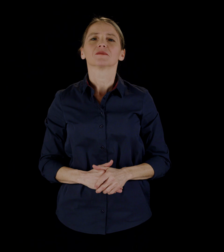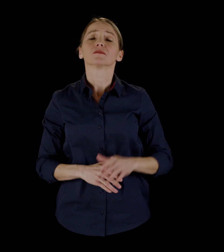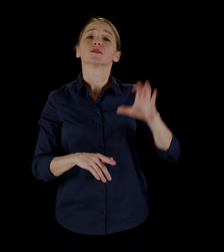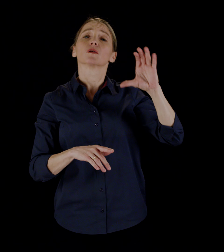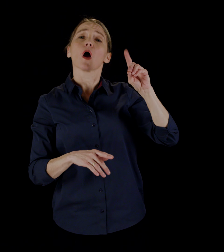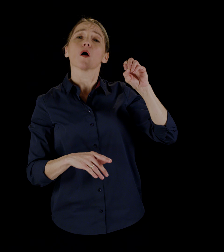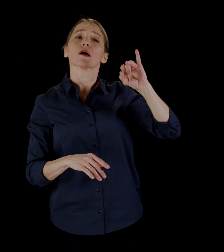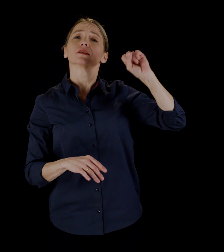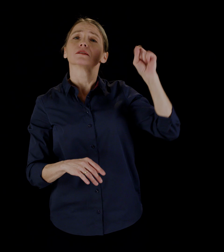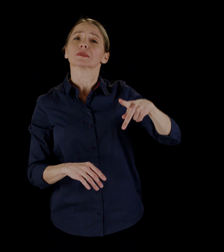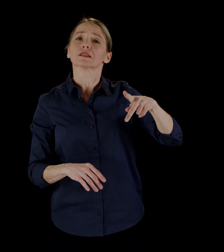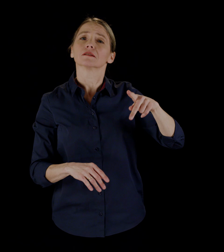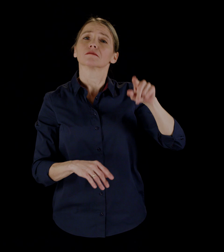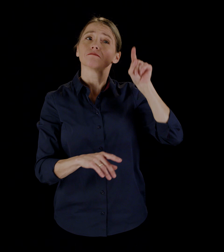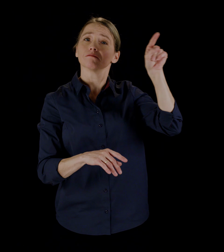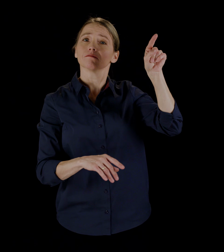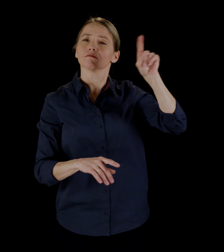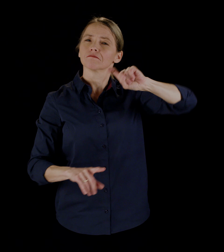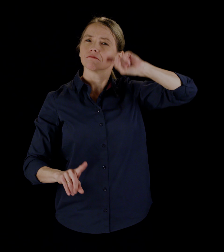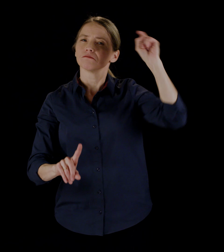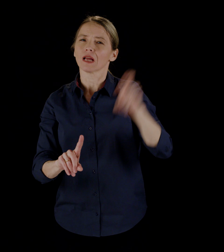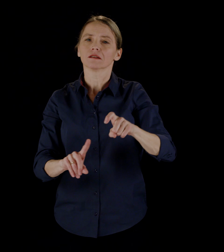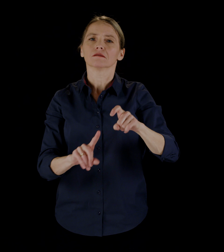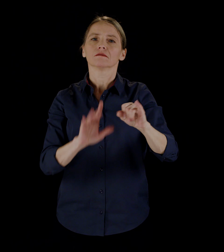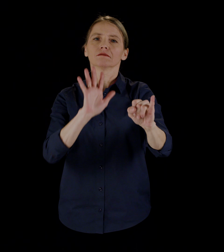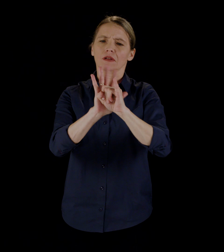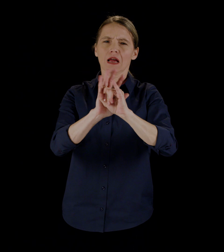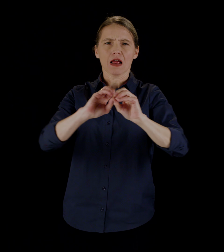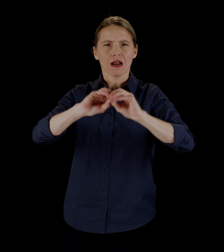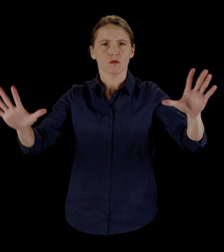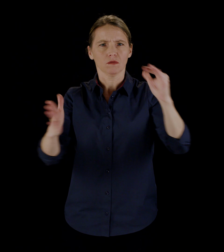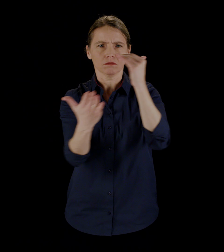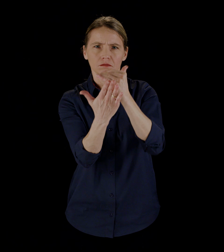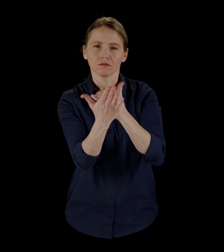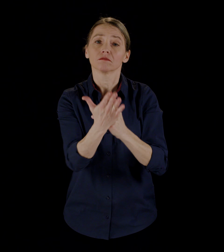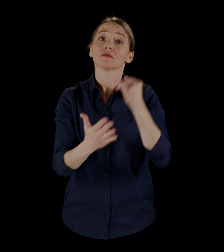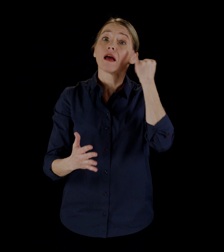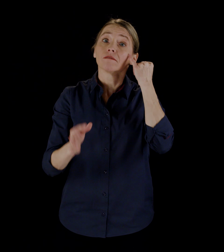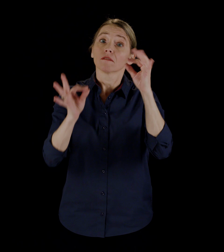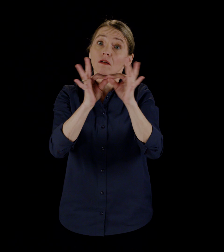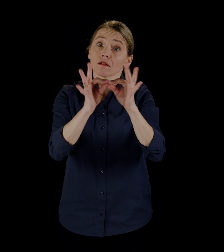Contracts must also outline overage charges that will be applied in instances where a